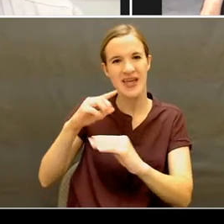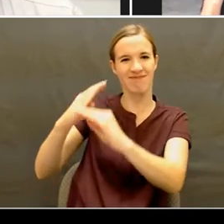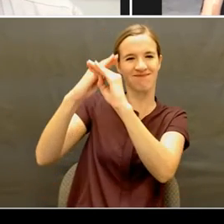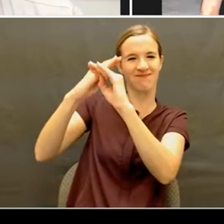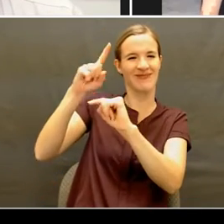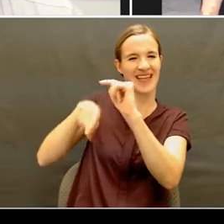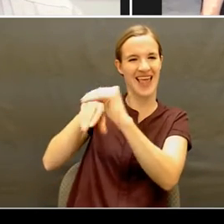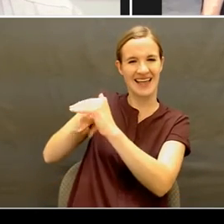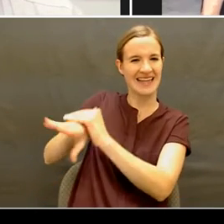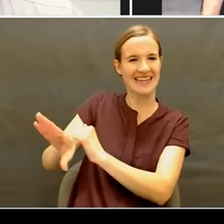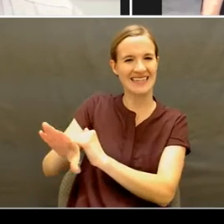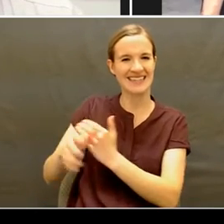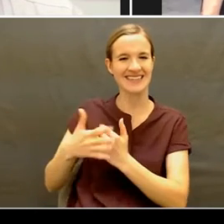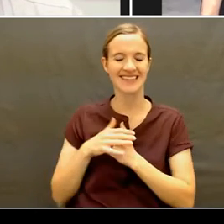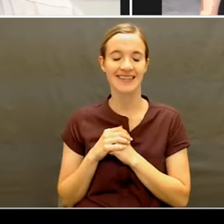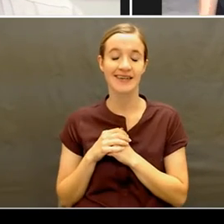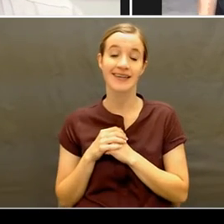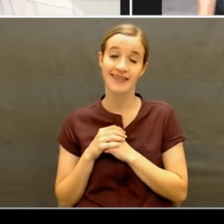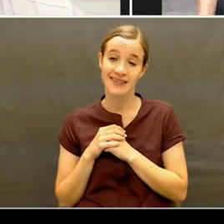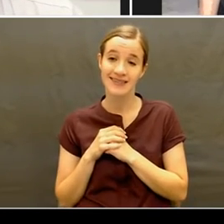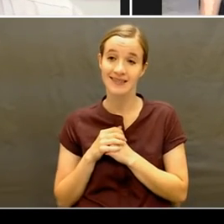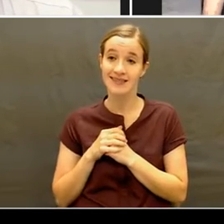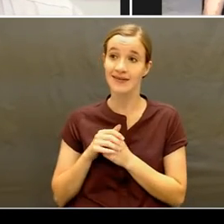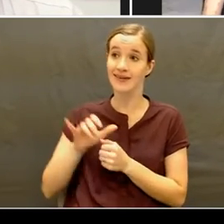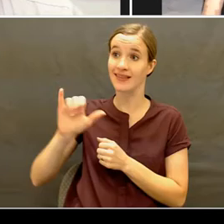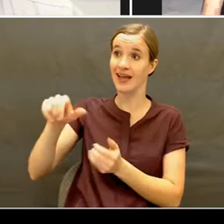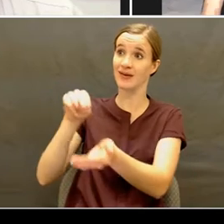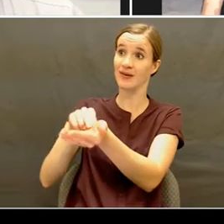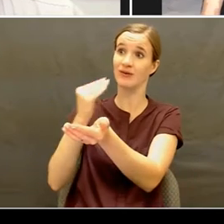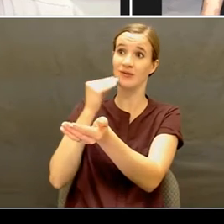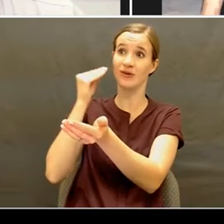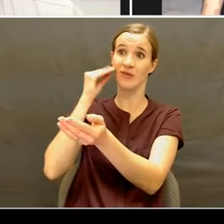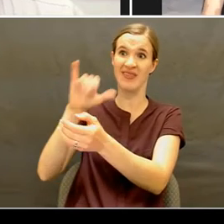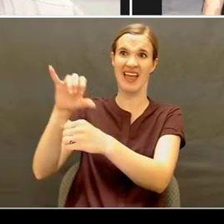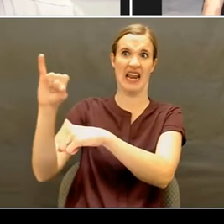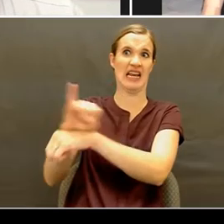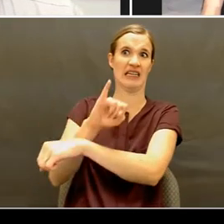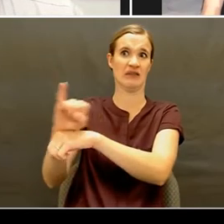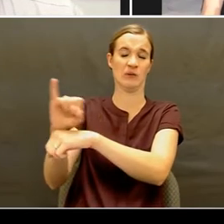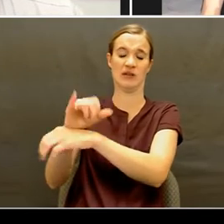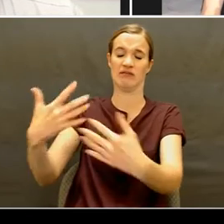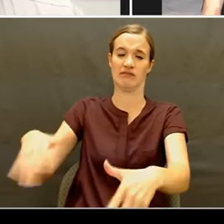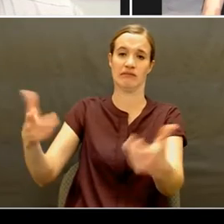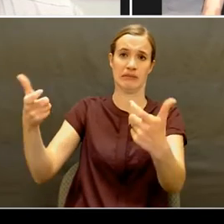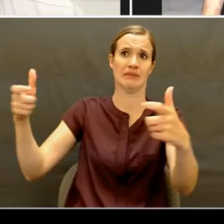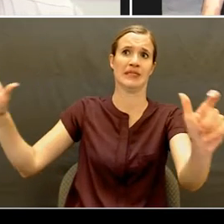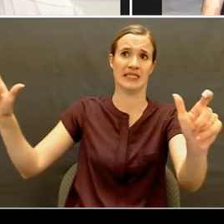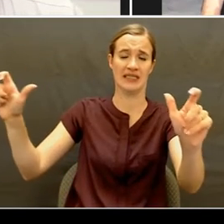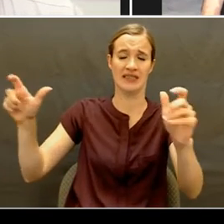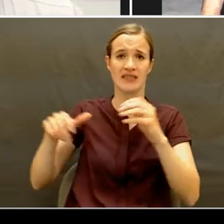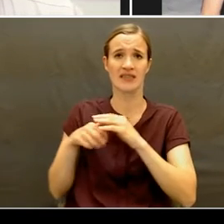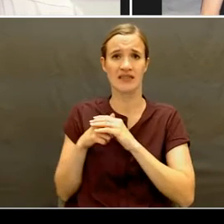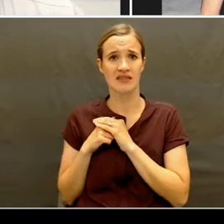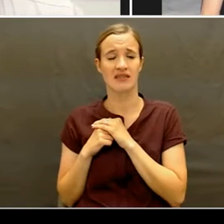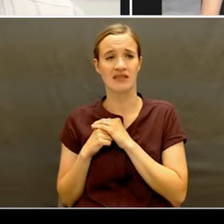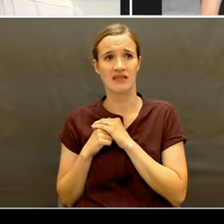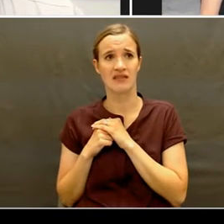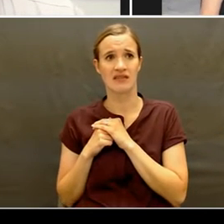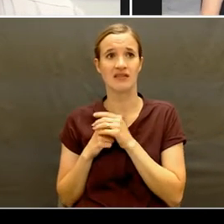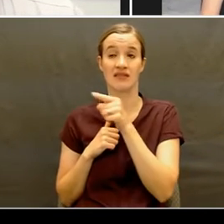against a pretty big industry too. Not only are we up against the Nursing Home industry, but we're